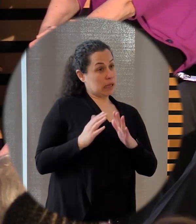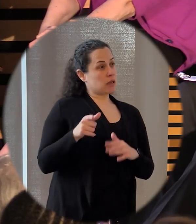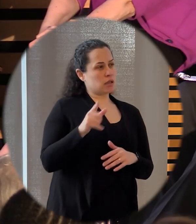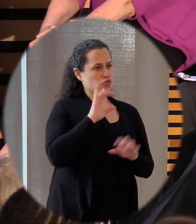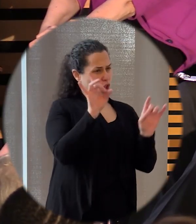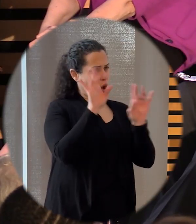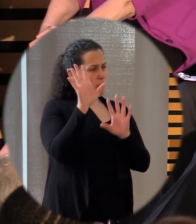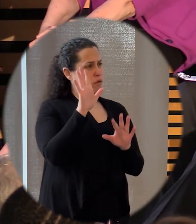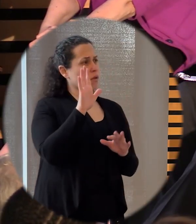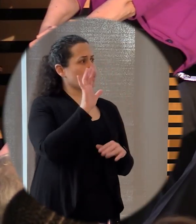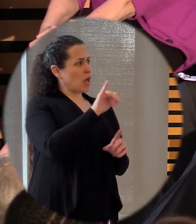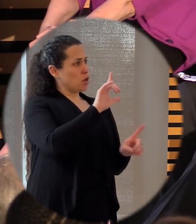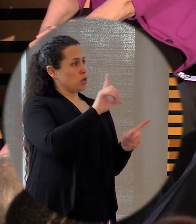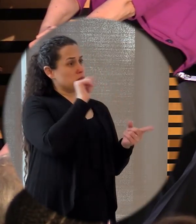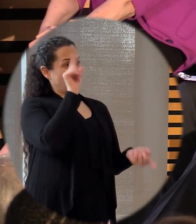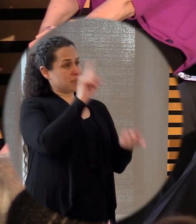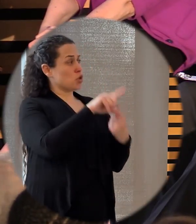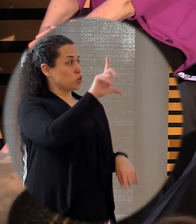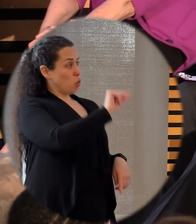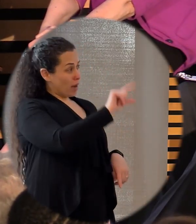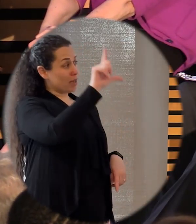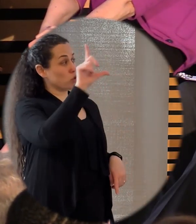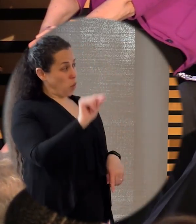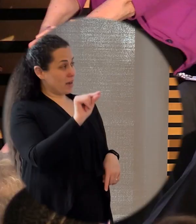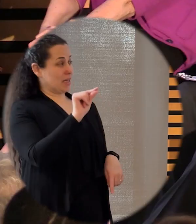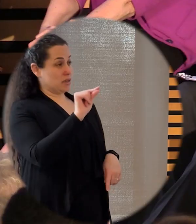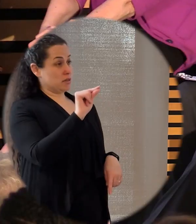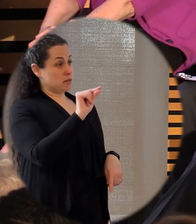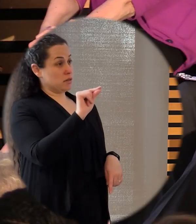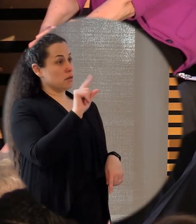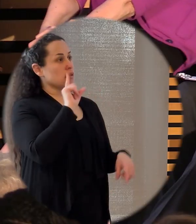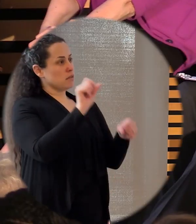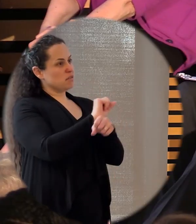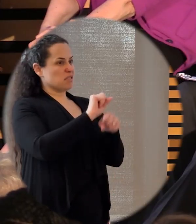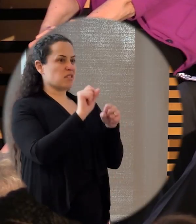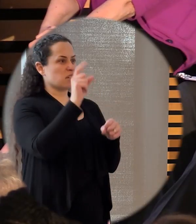that it wasn't until 2020 that the process you launched as an attorney for actually came to a